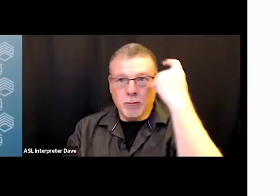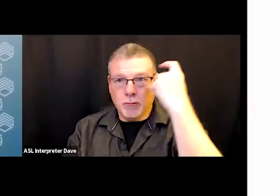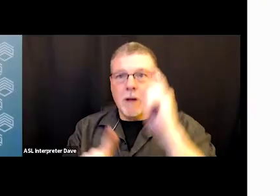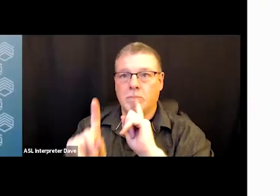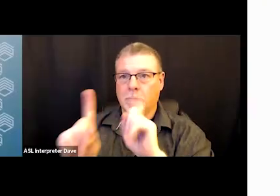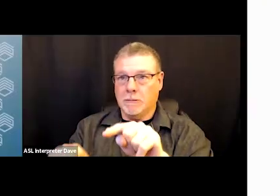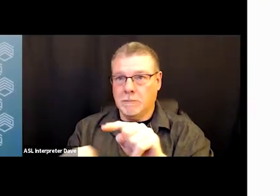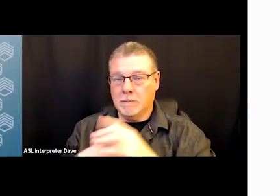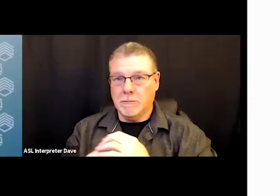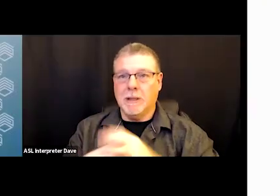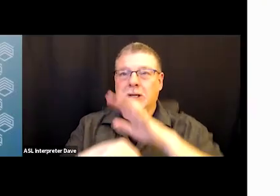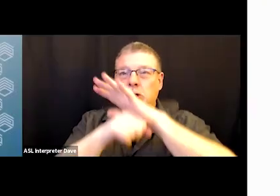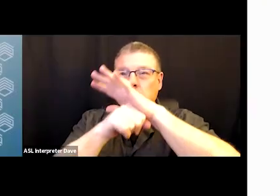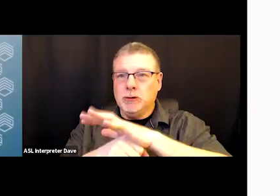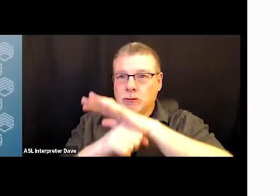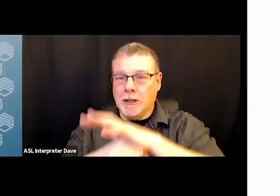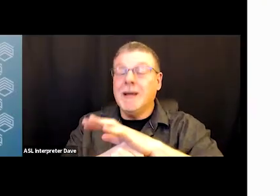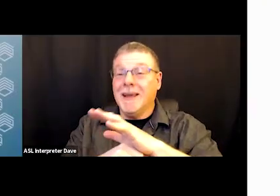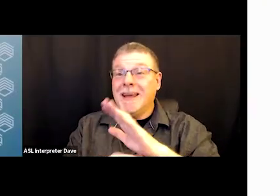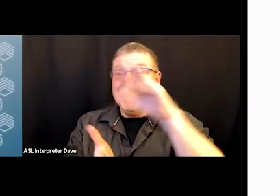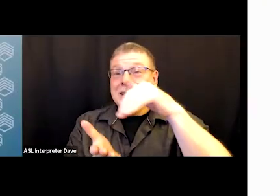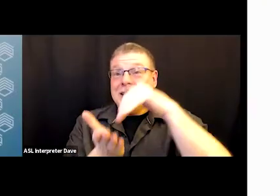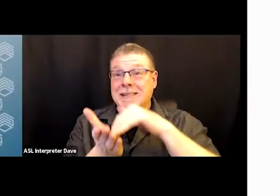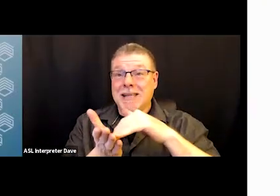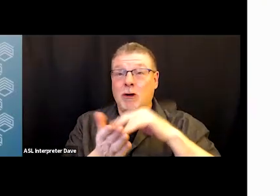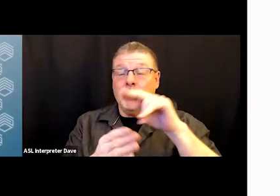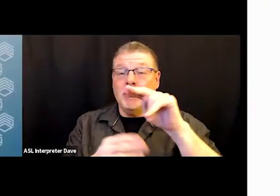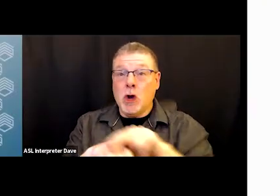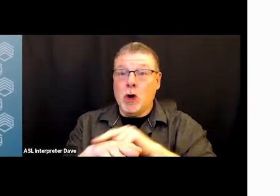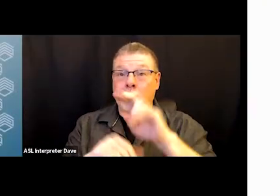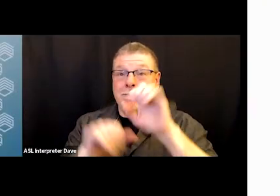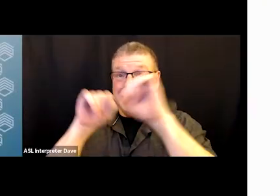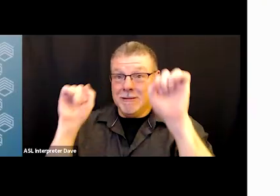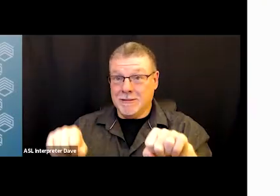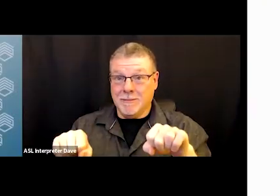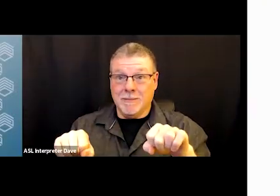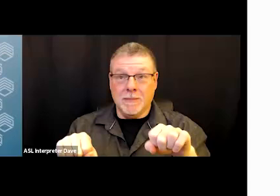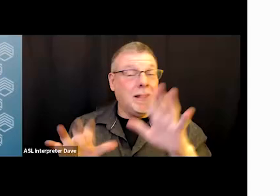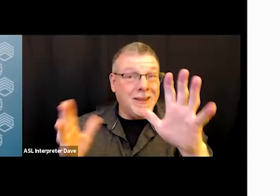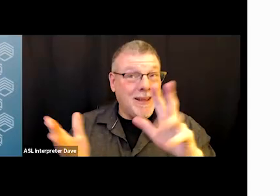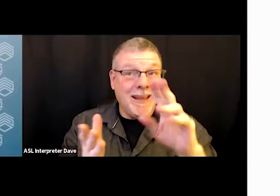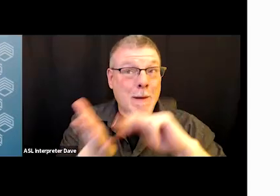And it is a central nervous system reaction. Therefore, it is not a choice.